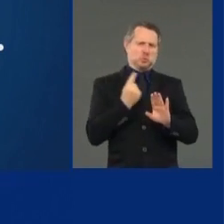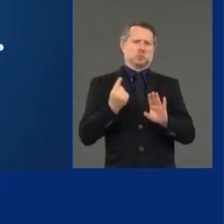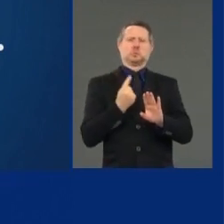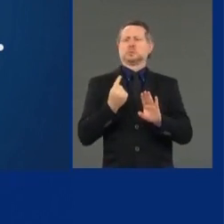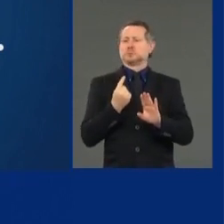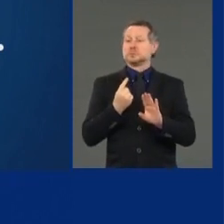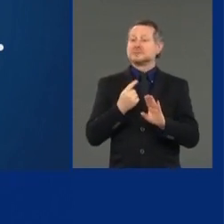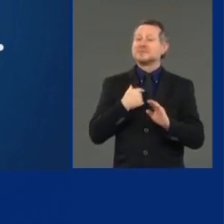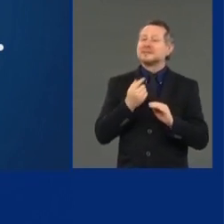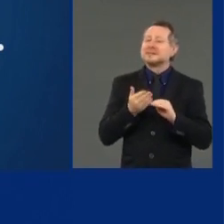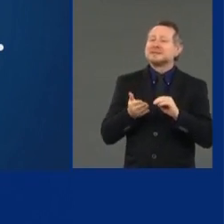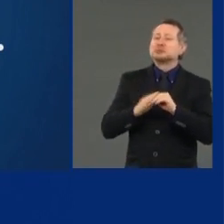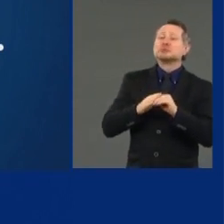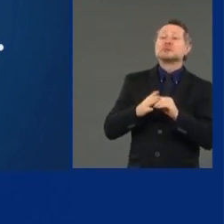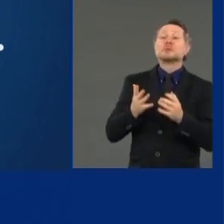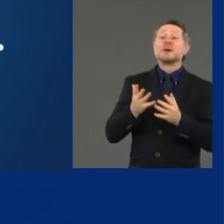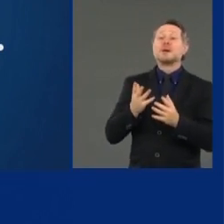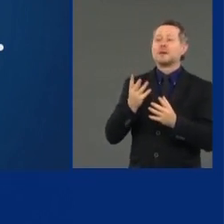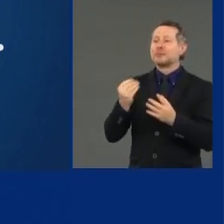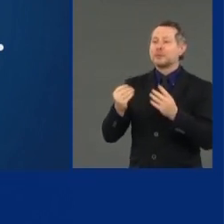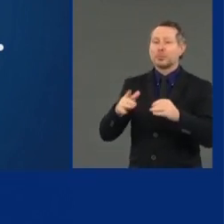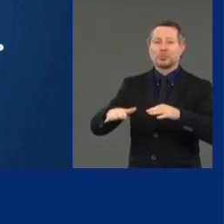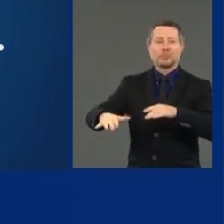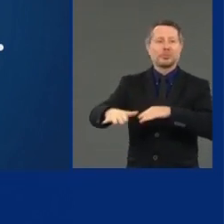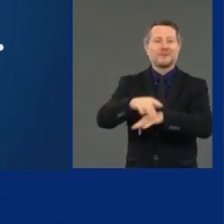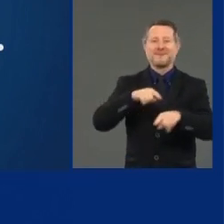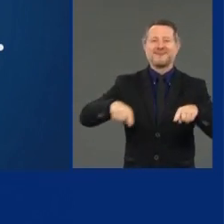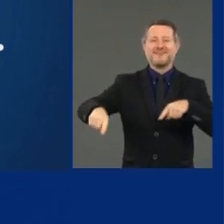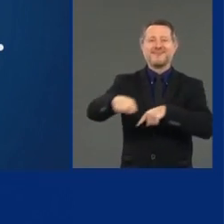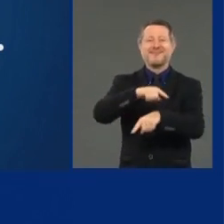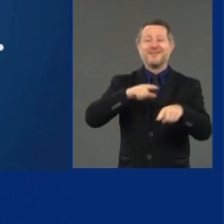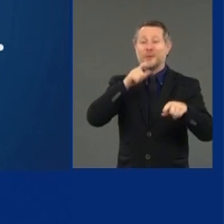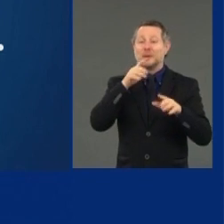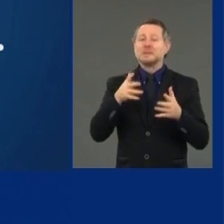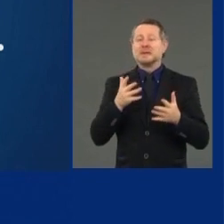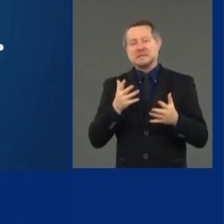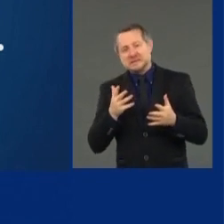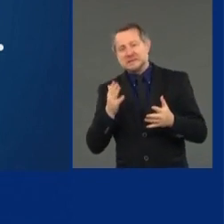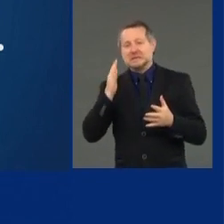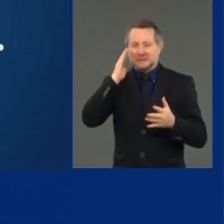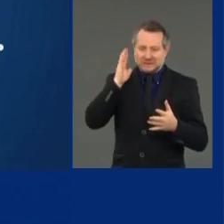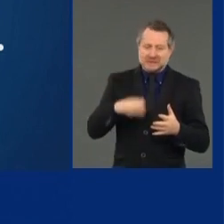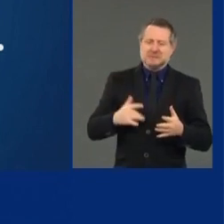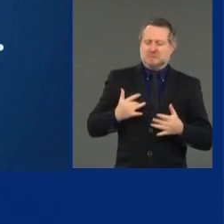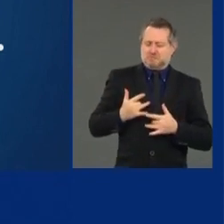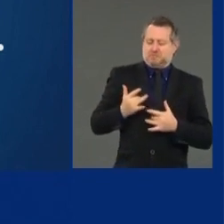CASES. IT DOES NOT HAVE TO BE THAT INCREASED ACTIVITY MEANS MORE